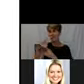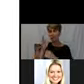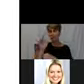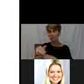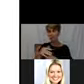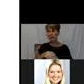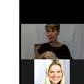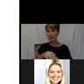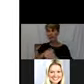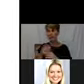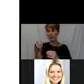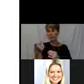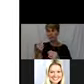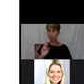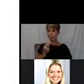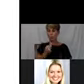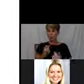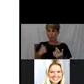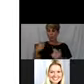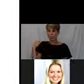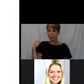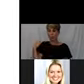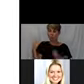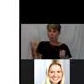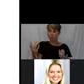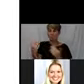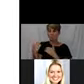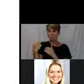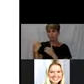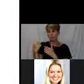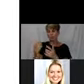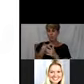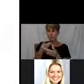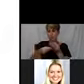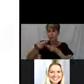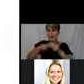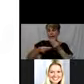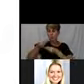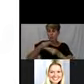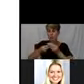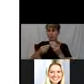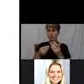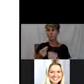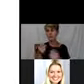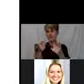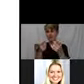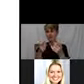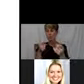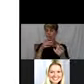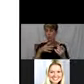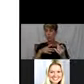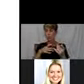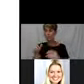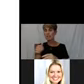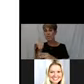and we were in charge of changing his dressings outside. So this is Kareen, one of our other PAs working on his dressing changes.